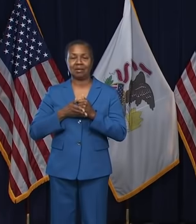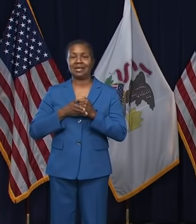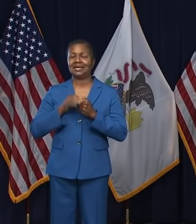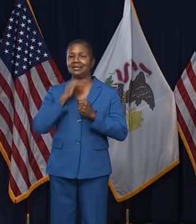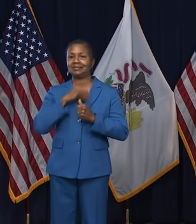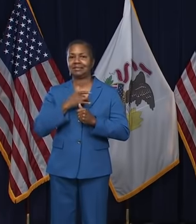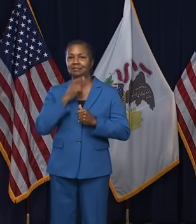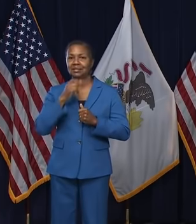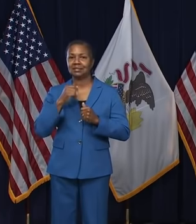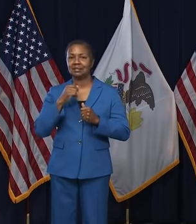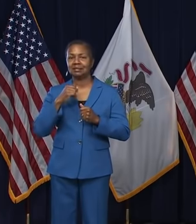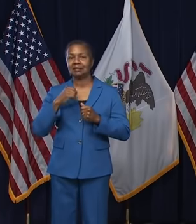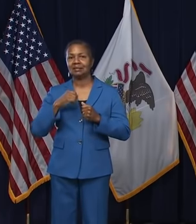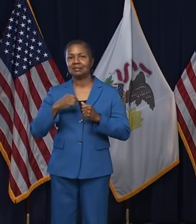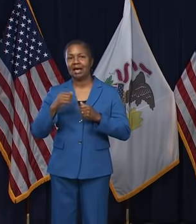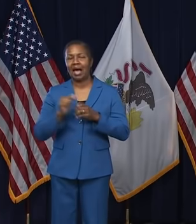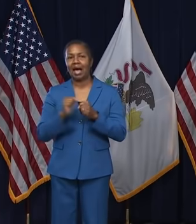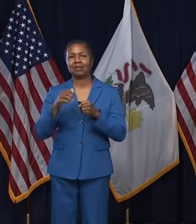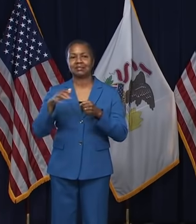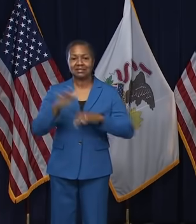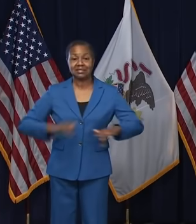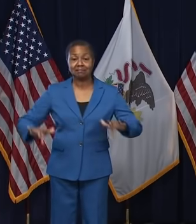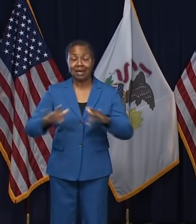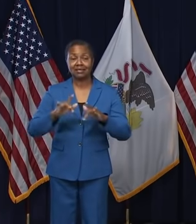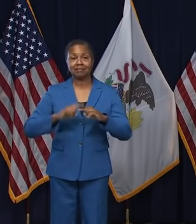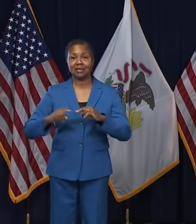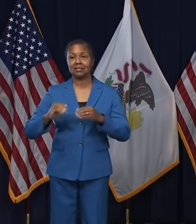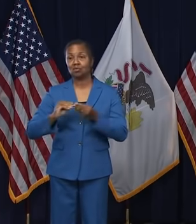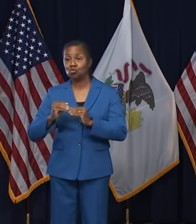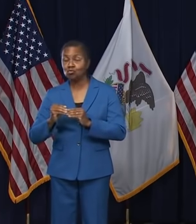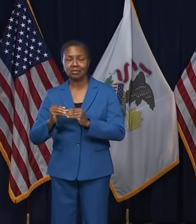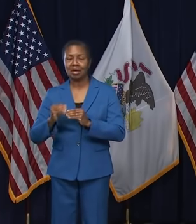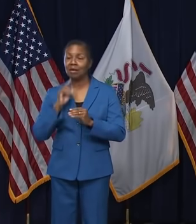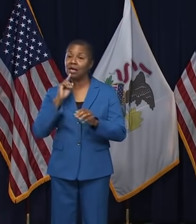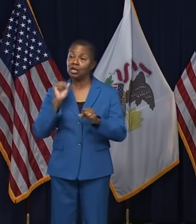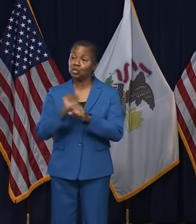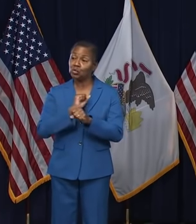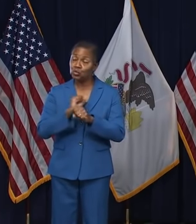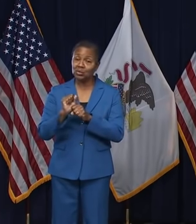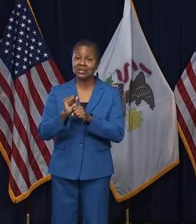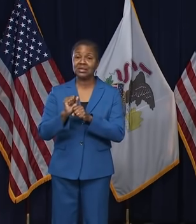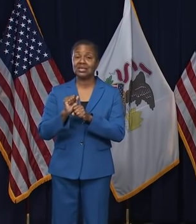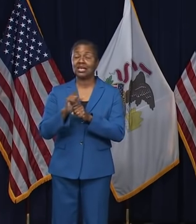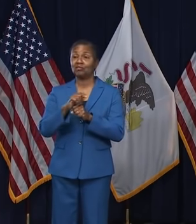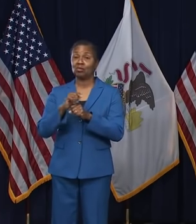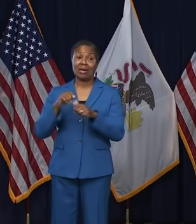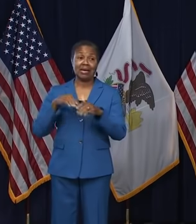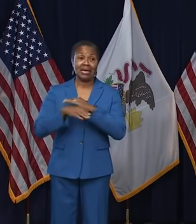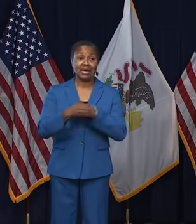about staffing. Because it's not usually that square footage